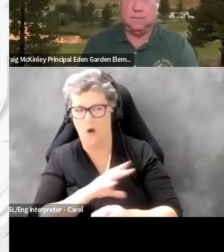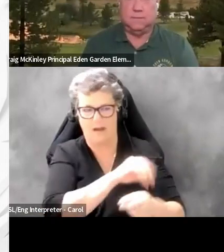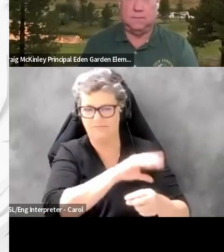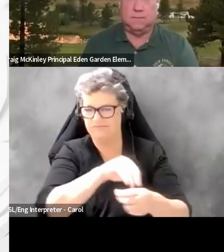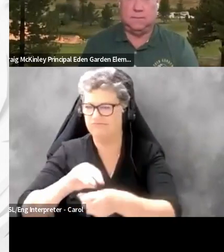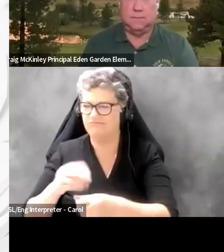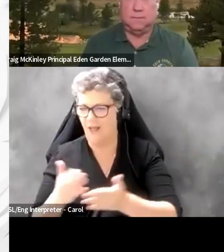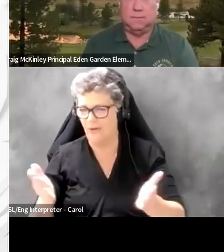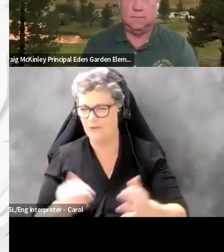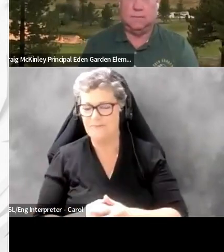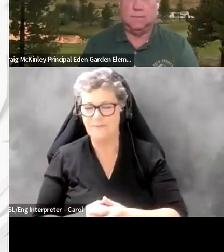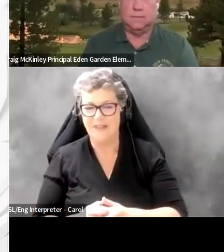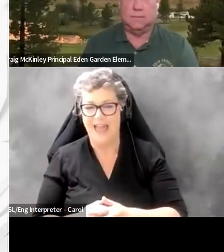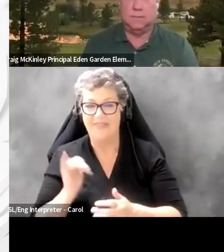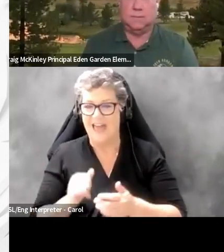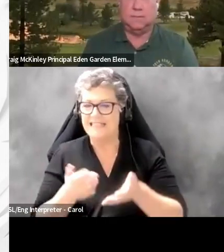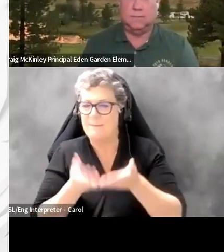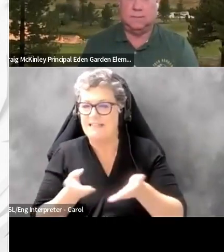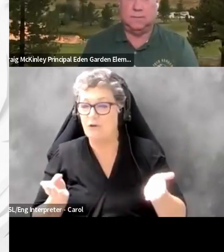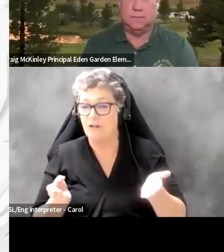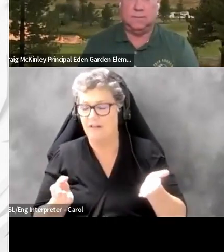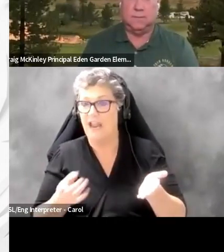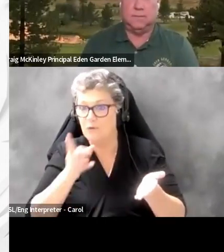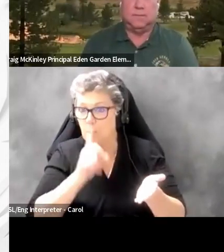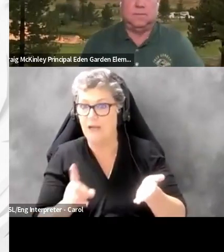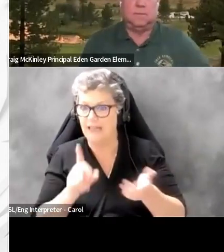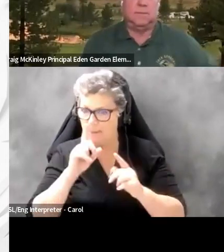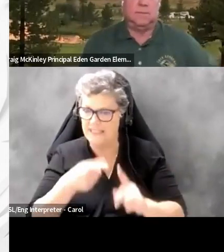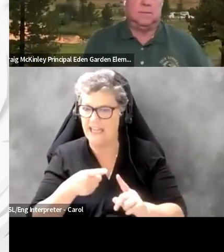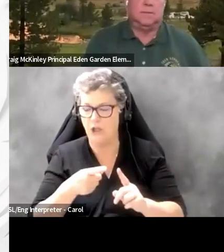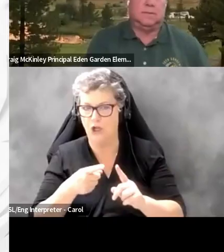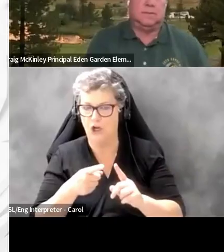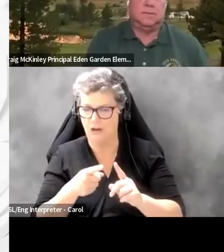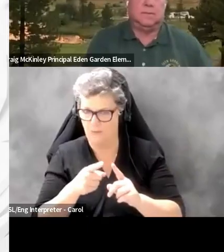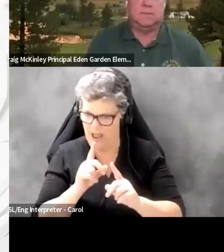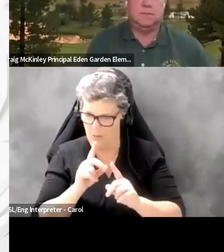was the the kind of material that I was very very particular in what I was going to look at because